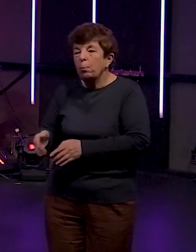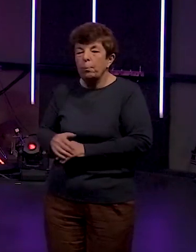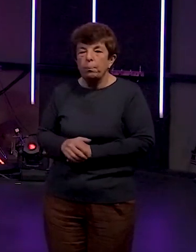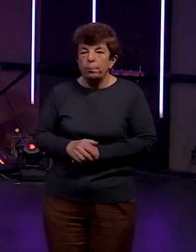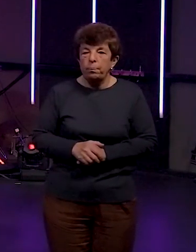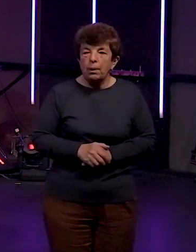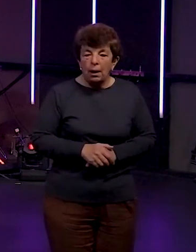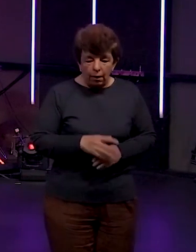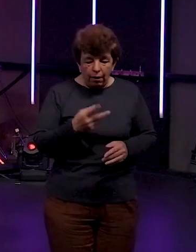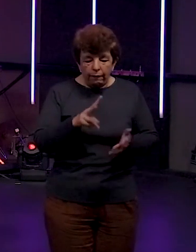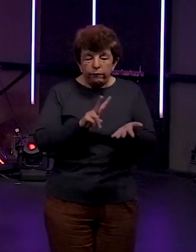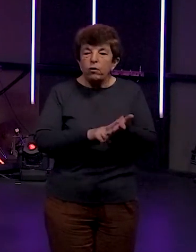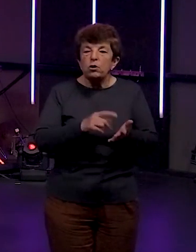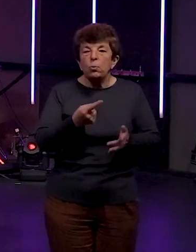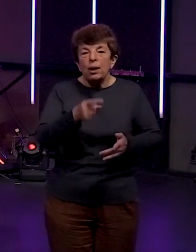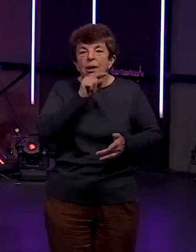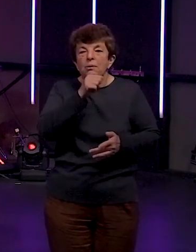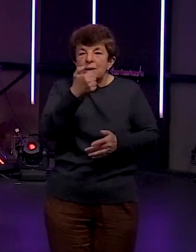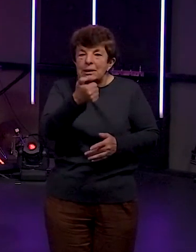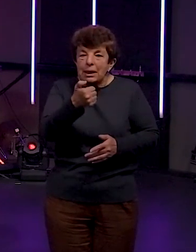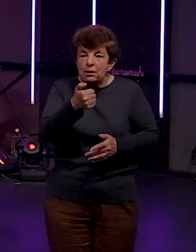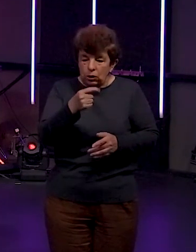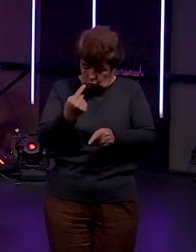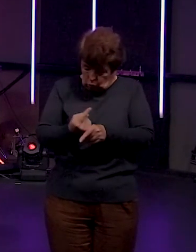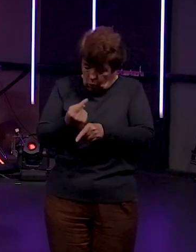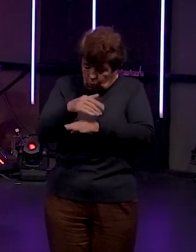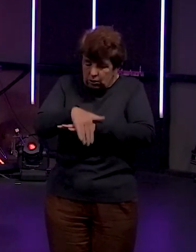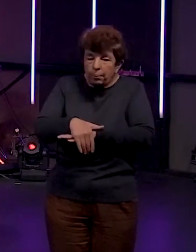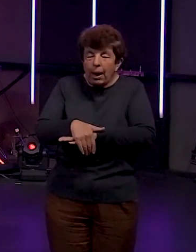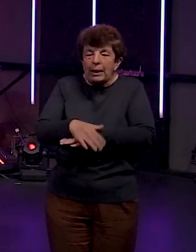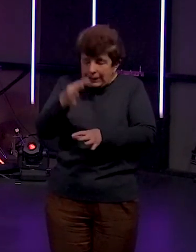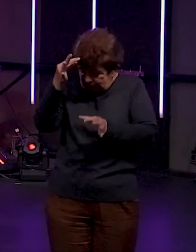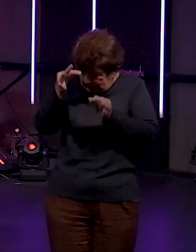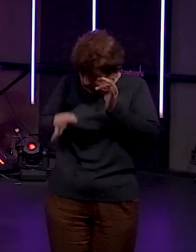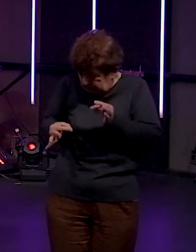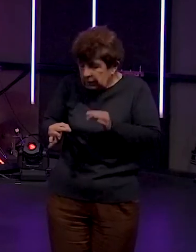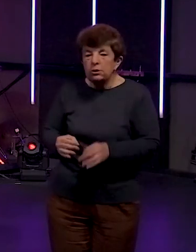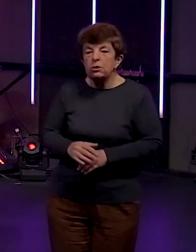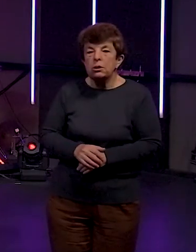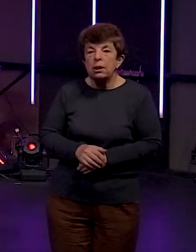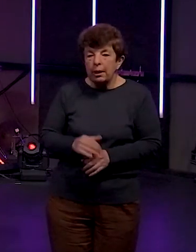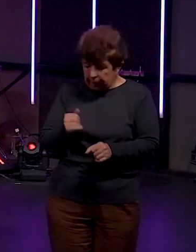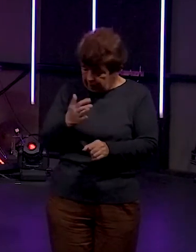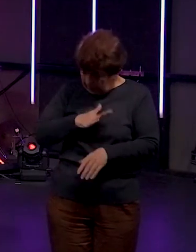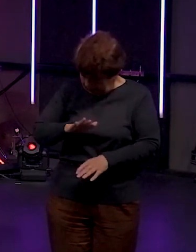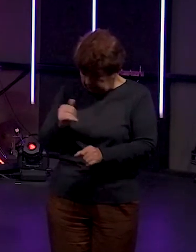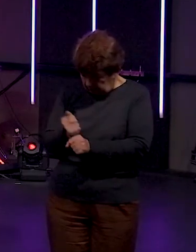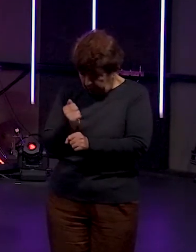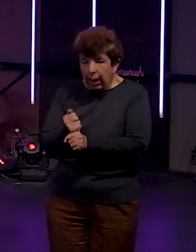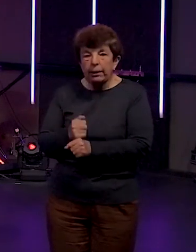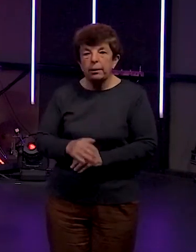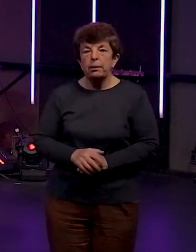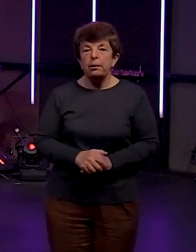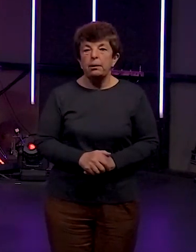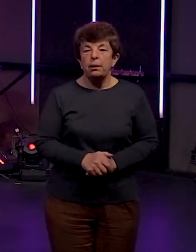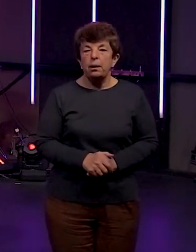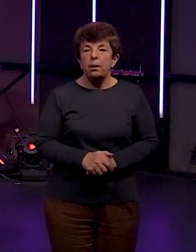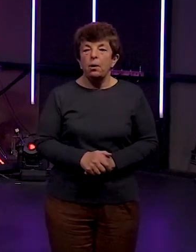Verse 106 then talks about a decision - a decision needs to be made. So verse 105